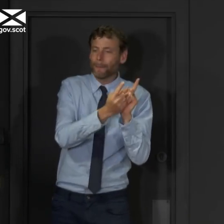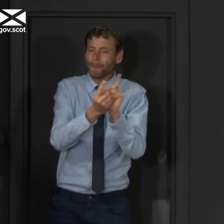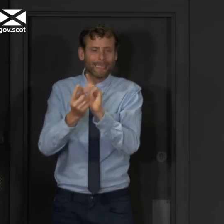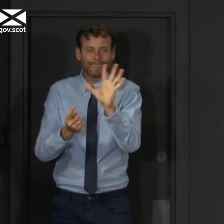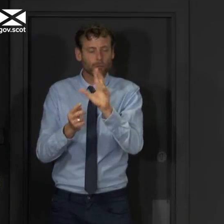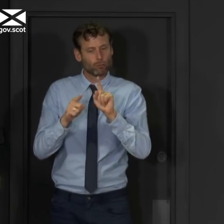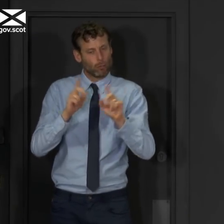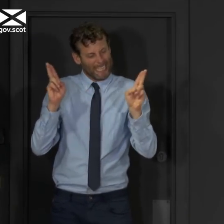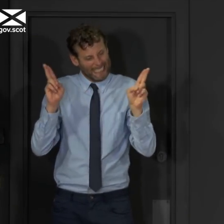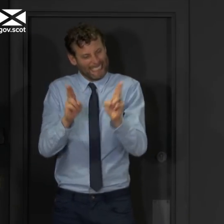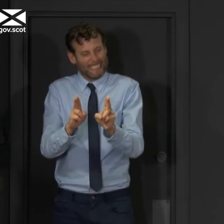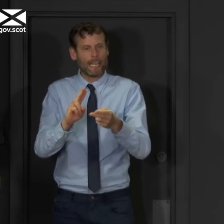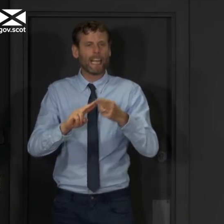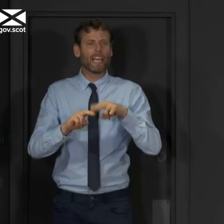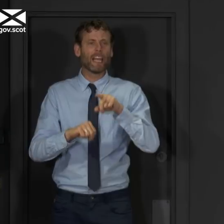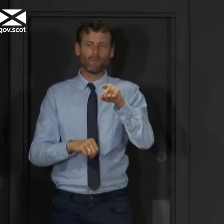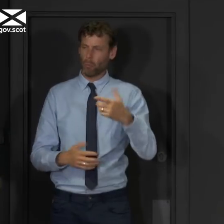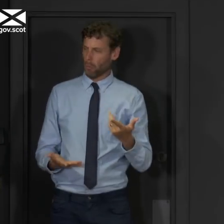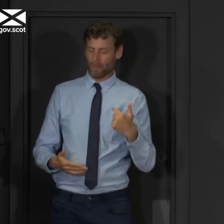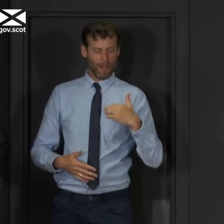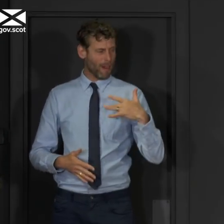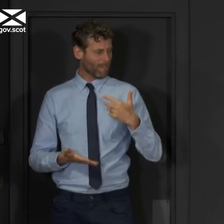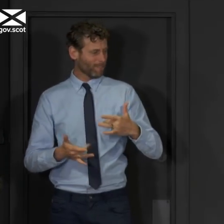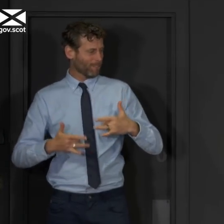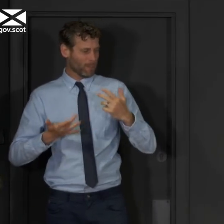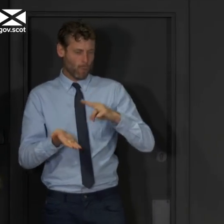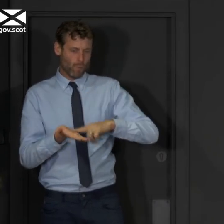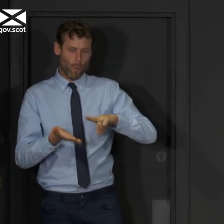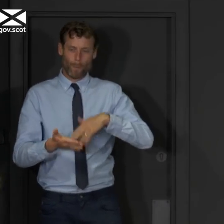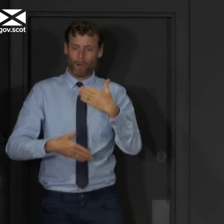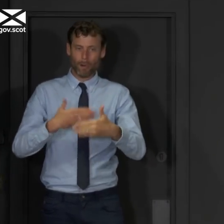would. If your life feels like it is getting back to normal right now, please ask yourself